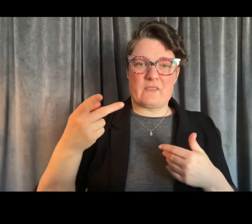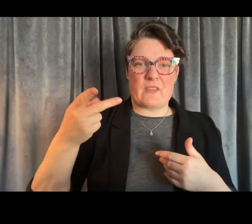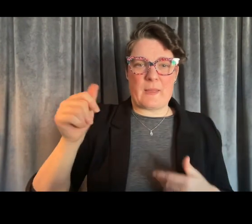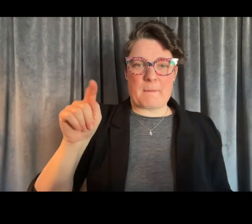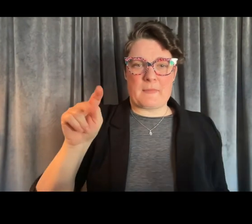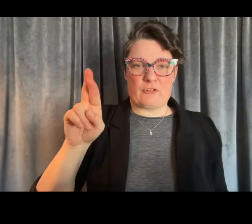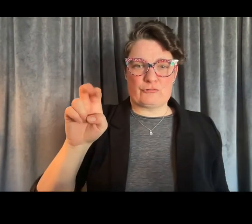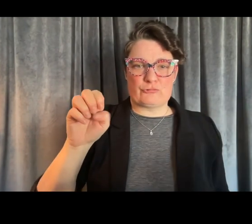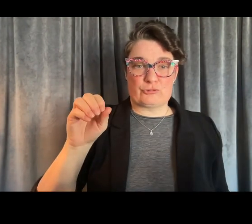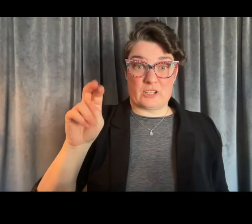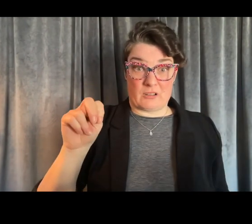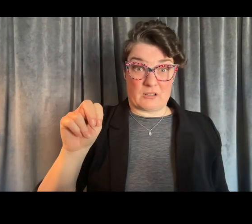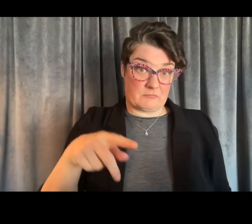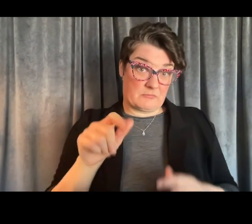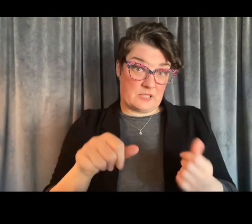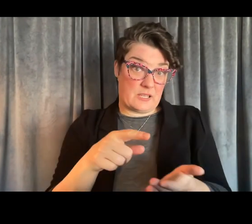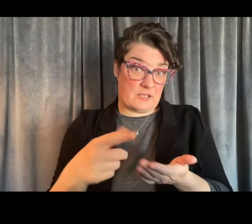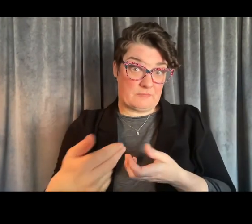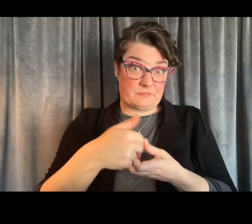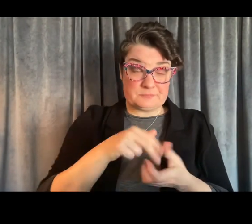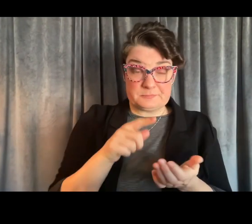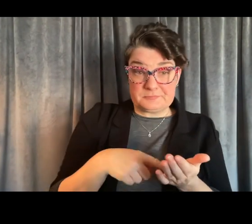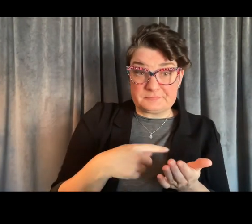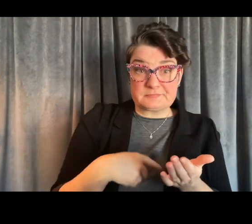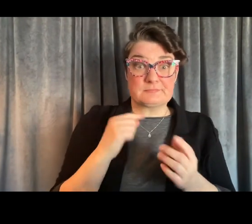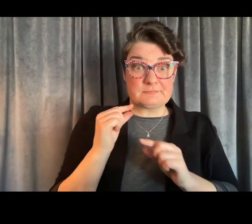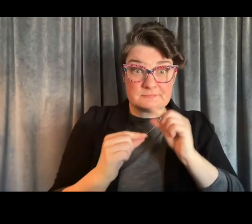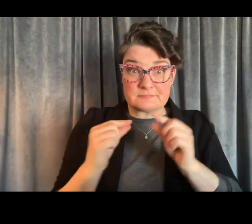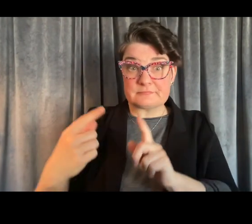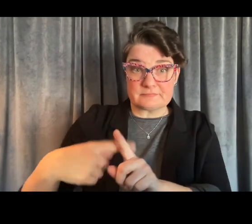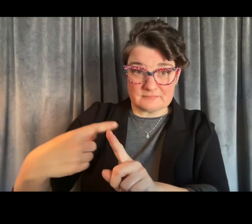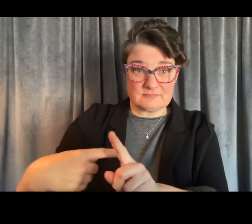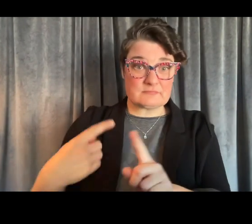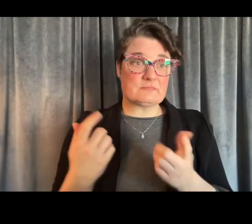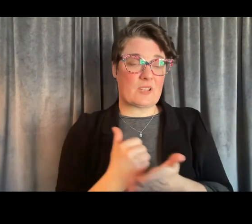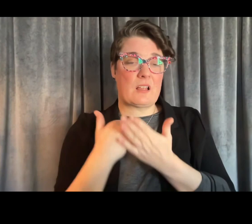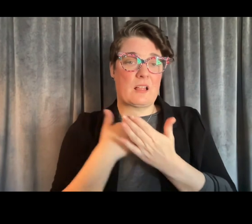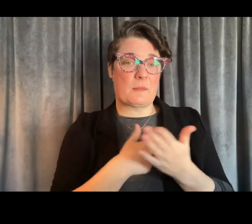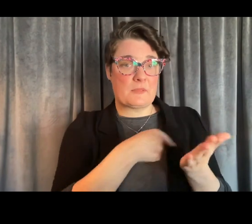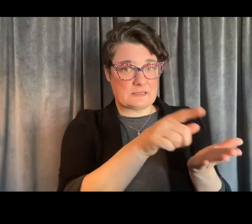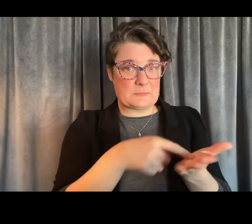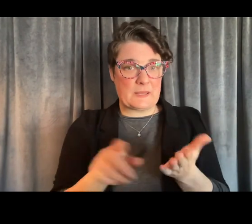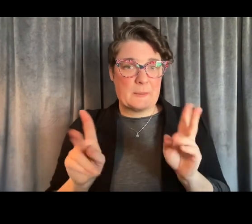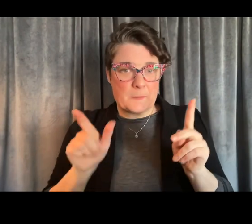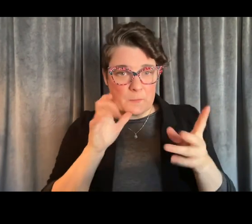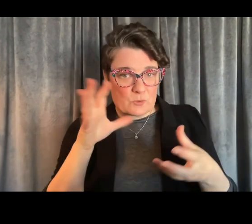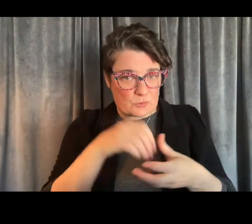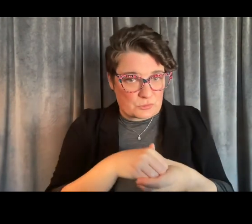help make sure that the contributors get paid, that the editors and ASL